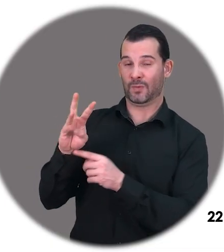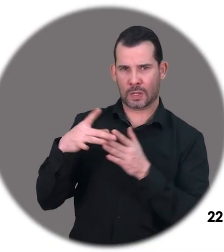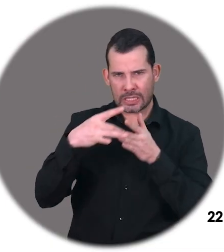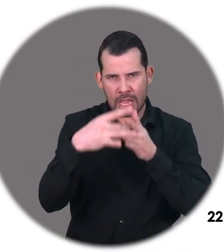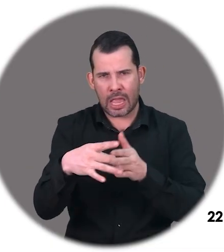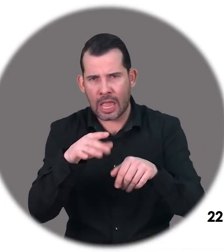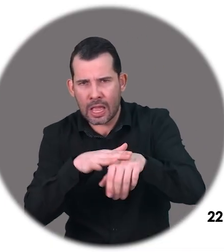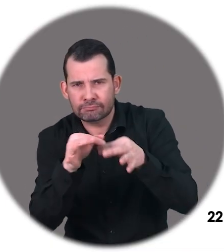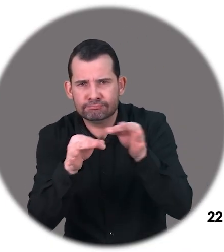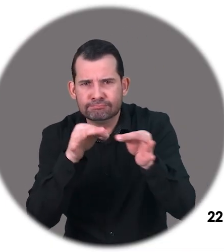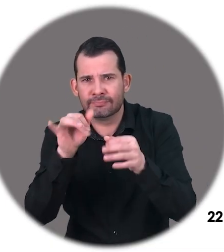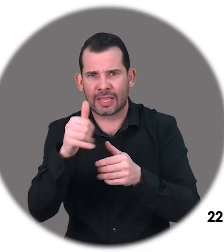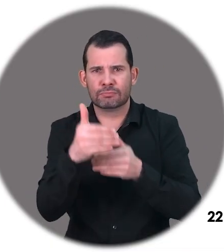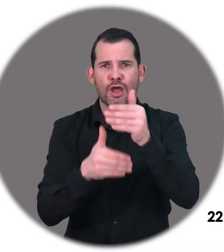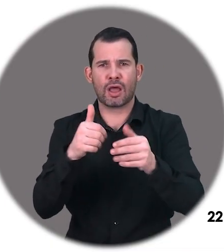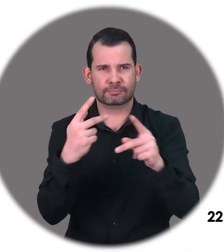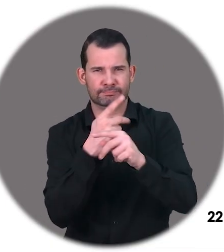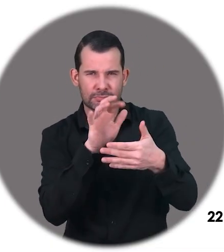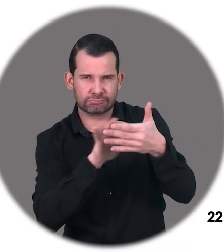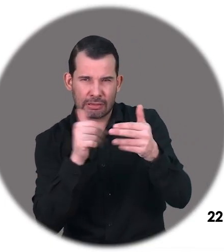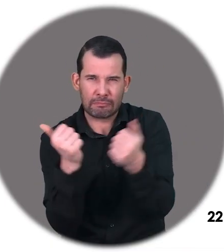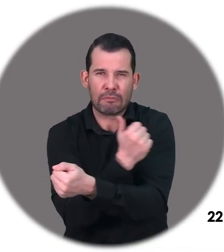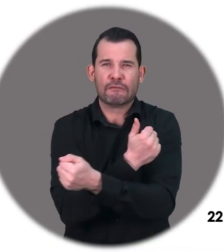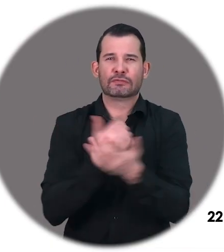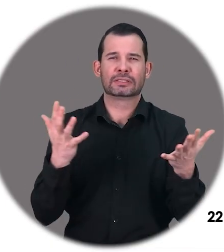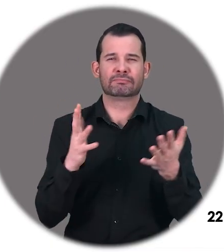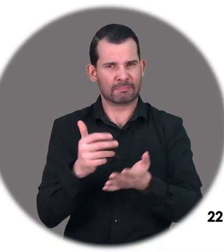The software guides you through the process, calculates